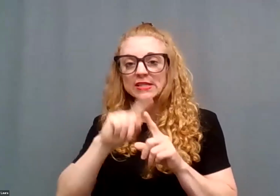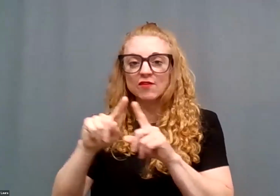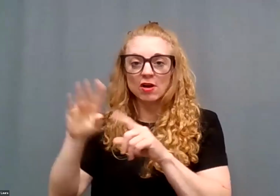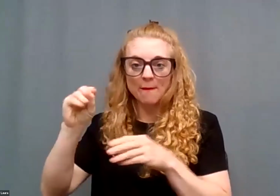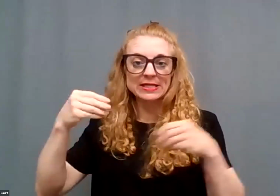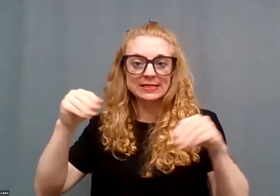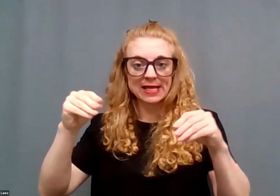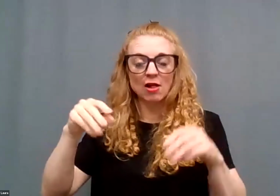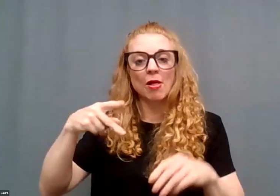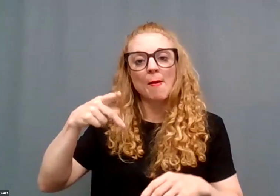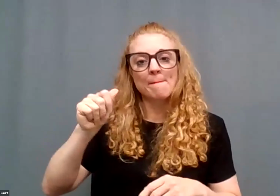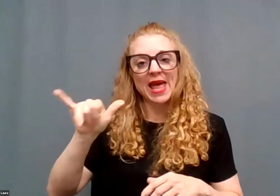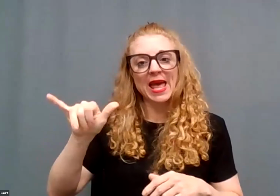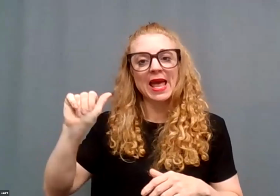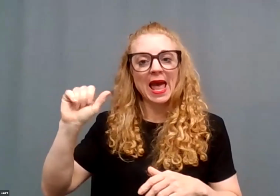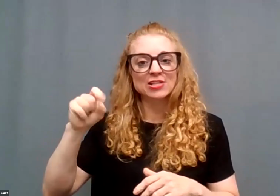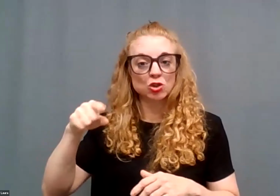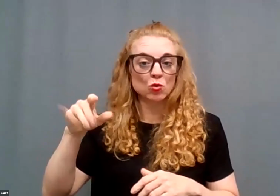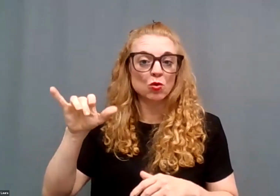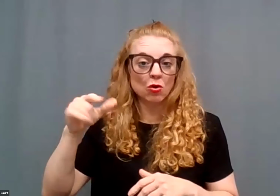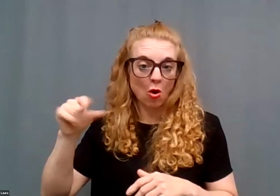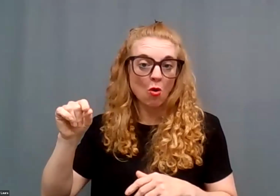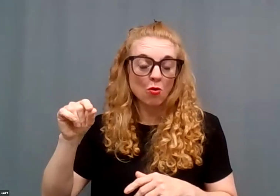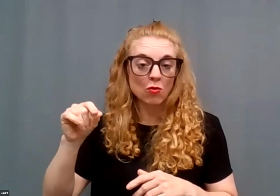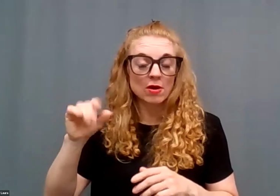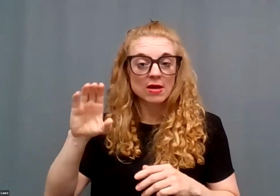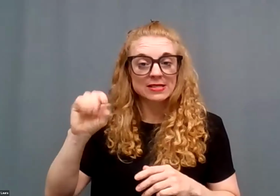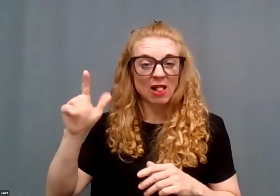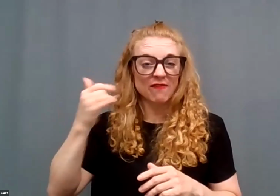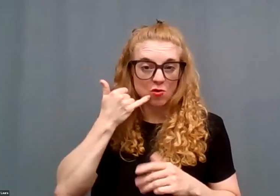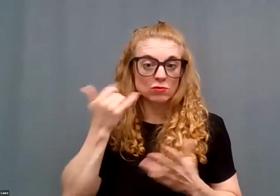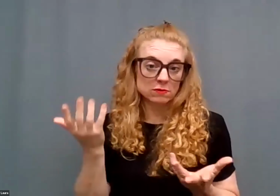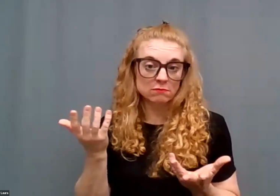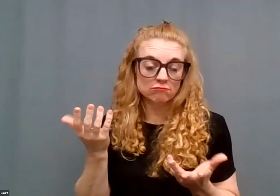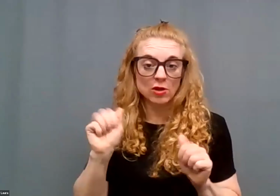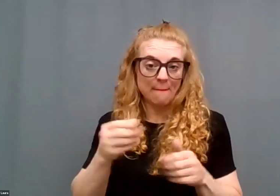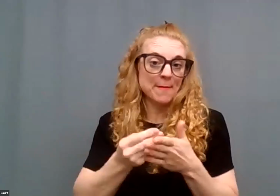um pay as you go um cell phone contracts they're not contracts they're just you buy it includes a